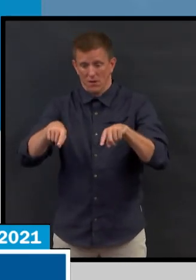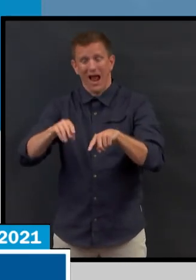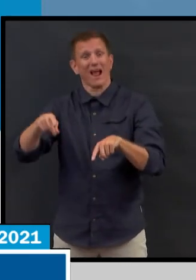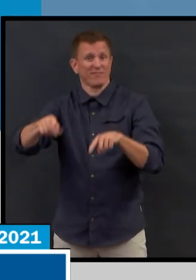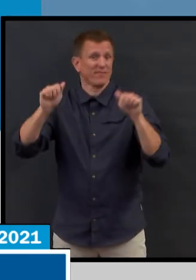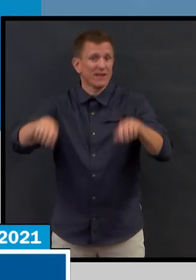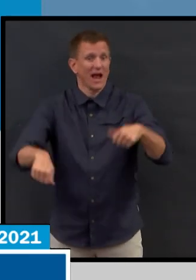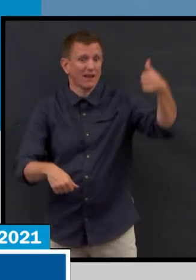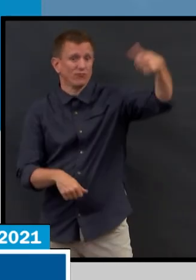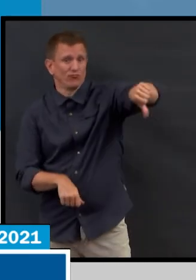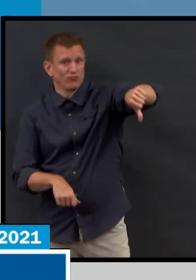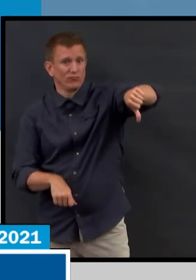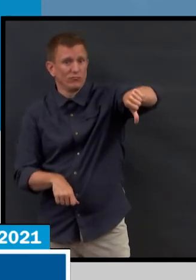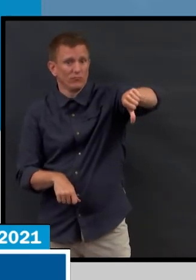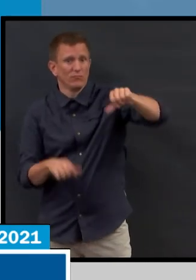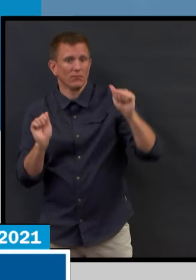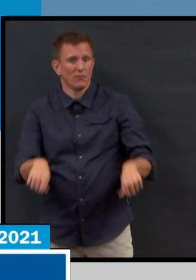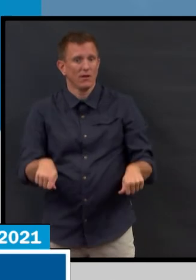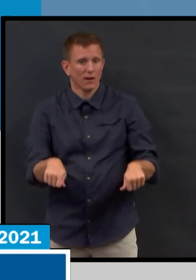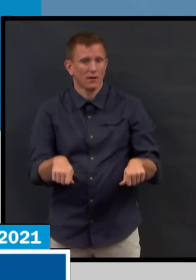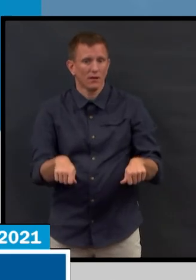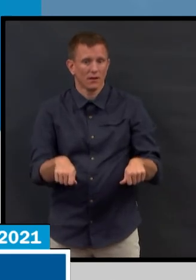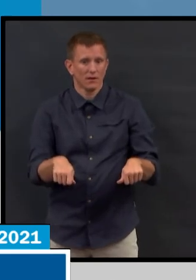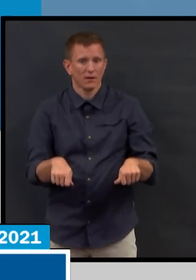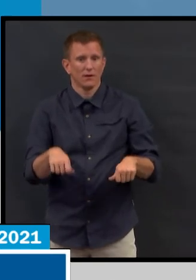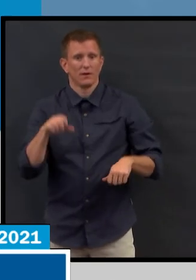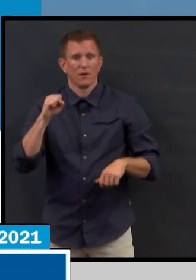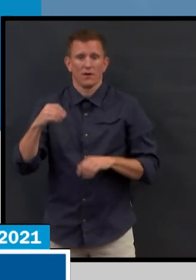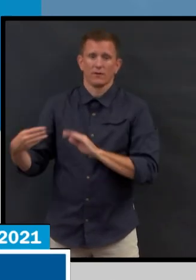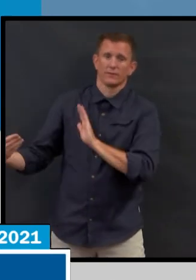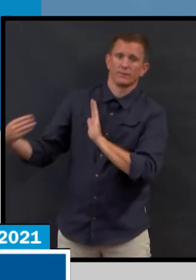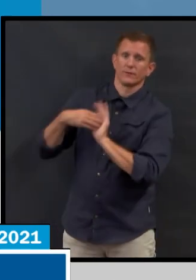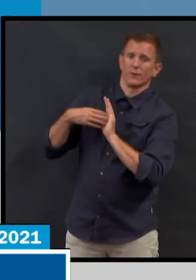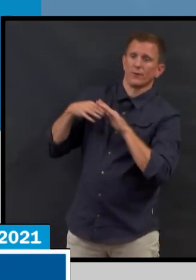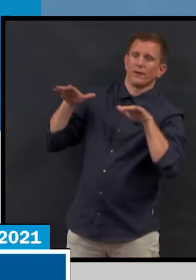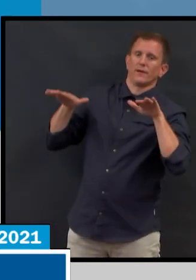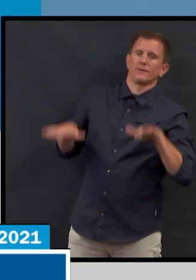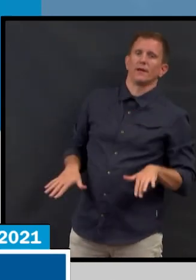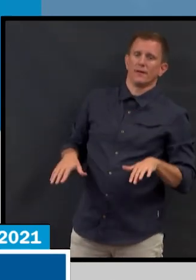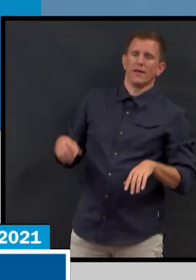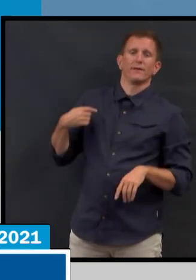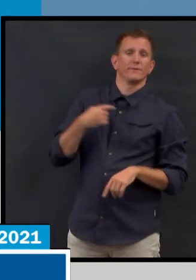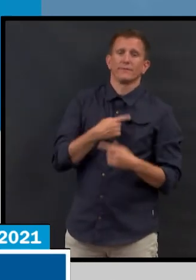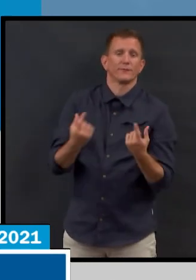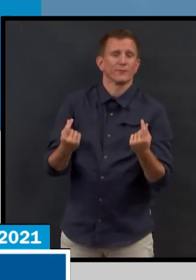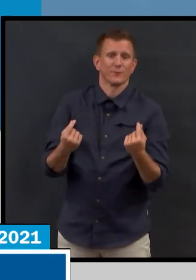away from from the effort to uh to purchase the land and allow the owner to work with their leasee